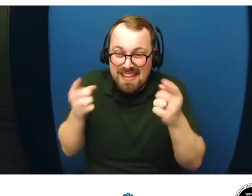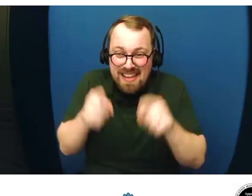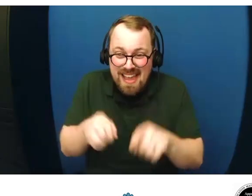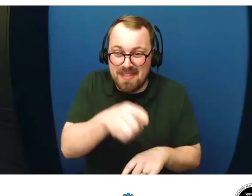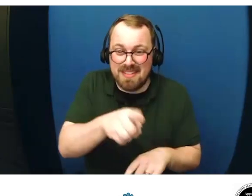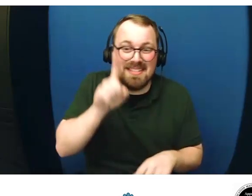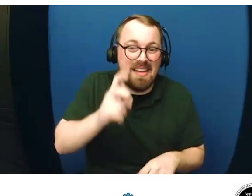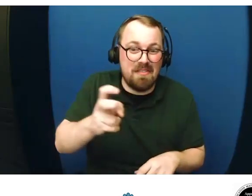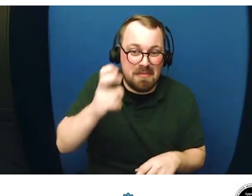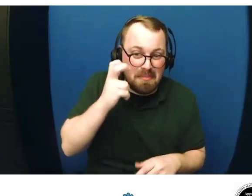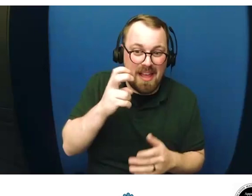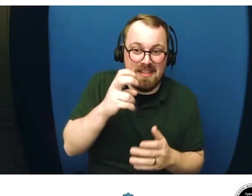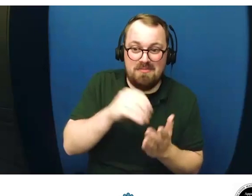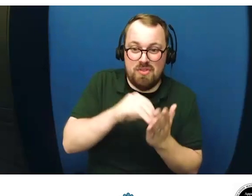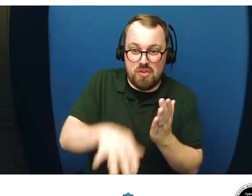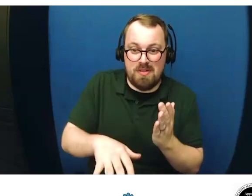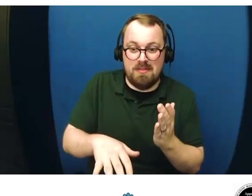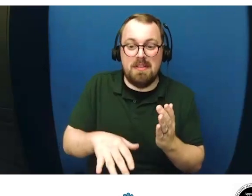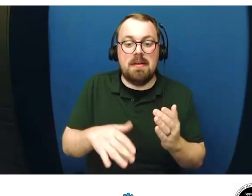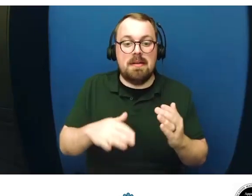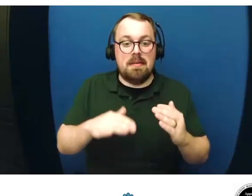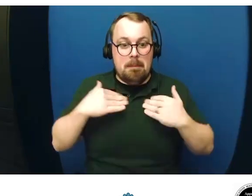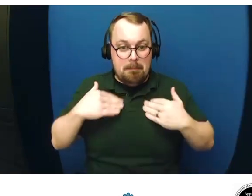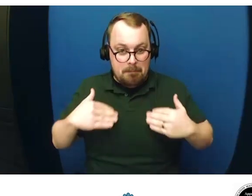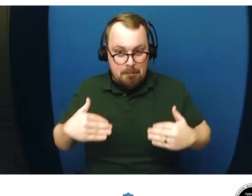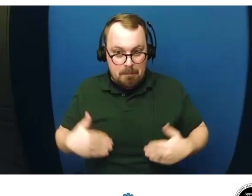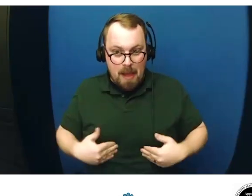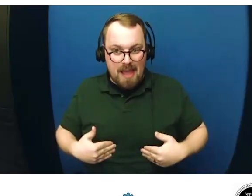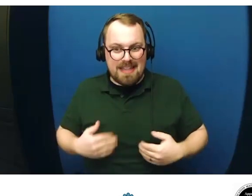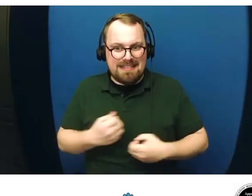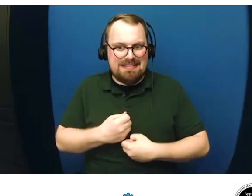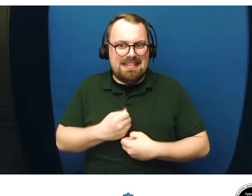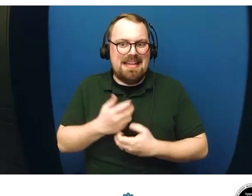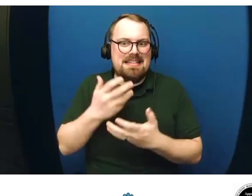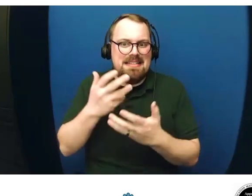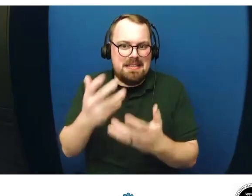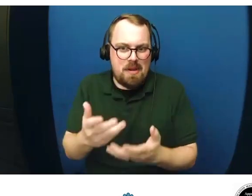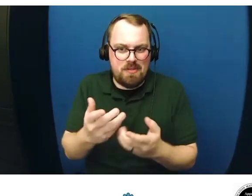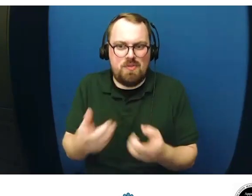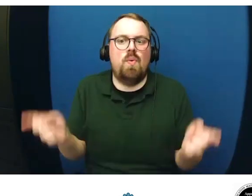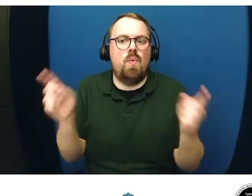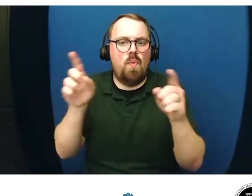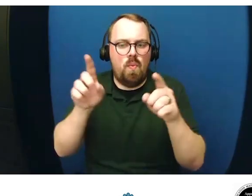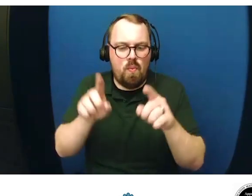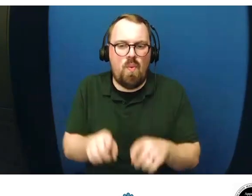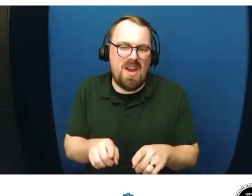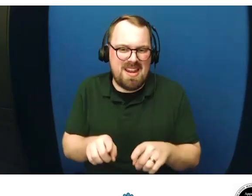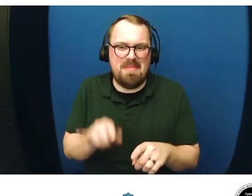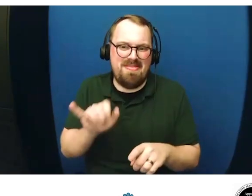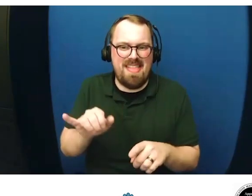is the body expressing that trace or that physical body memory.